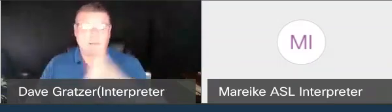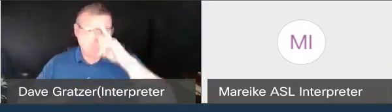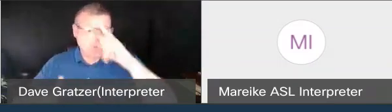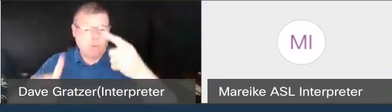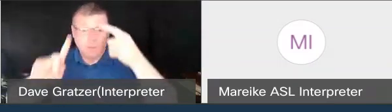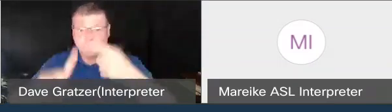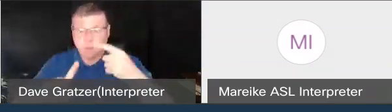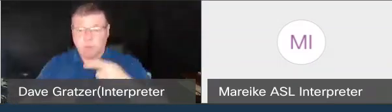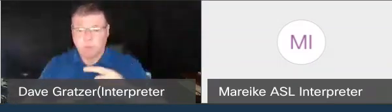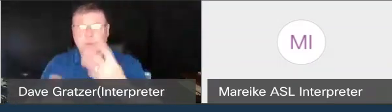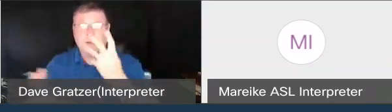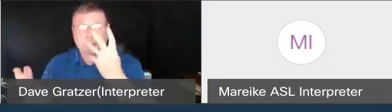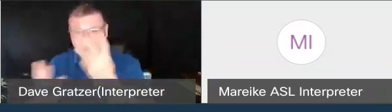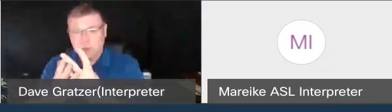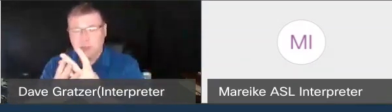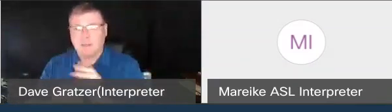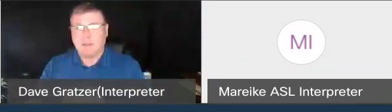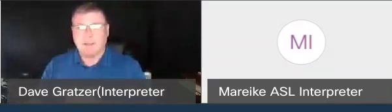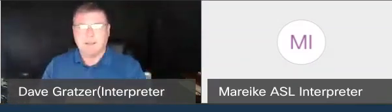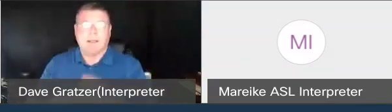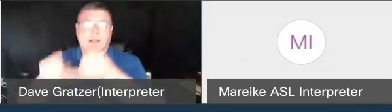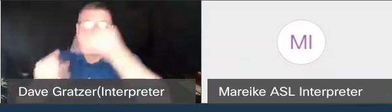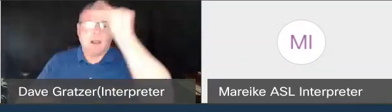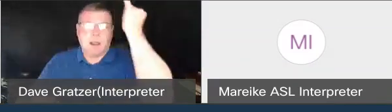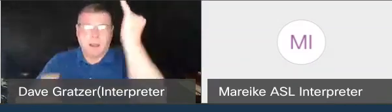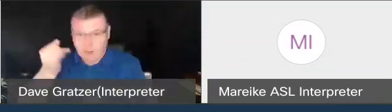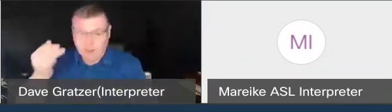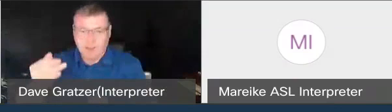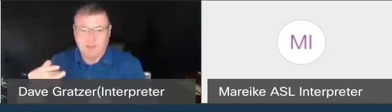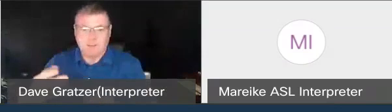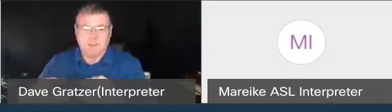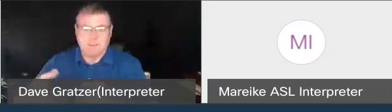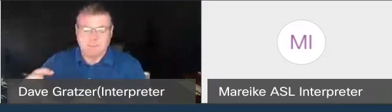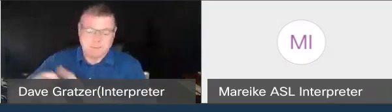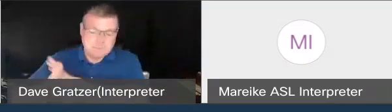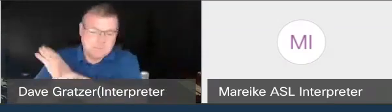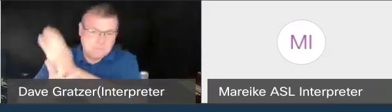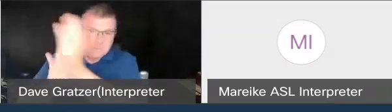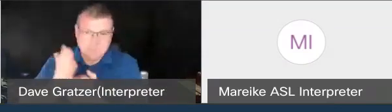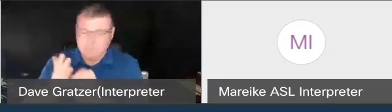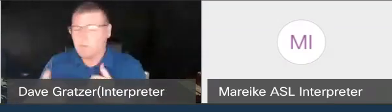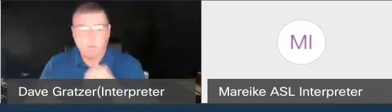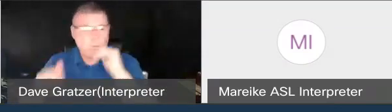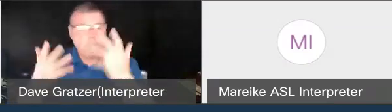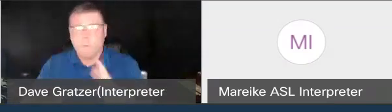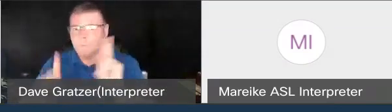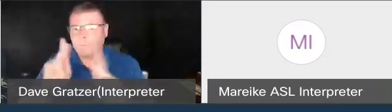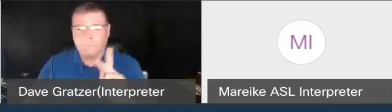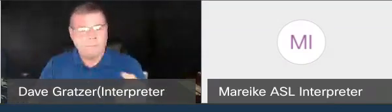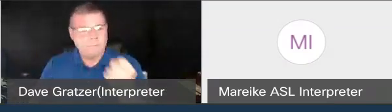jail is absolutely the last resort. I mean, we wanna get-- we don't-- we don't want individuals going to jail at all, right?